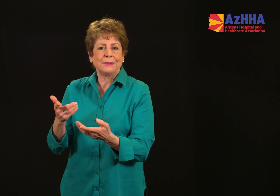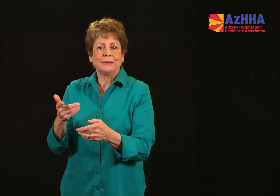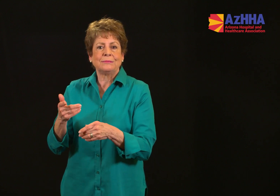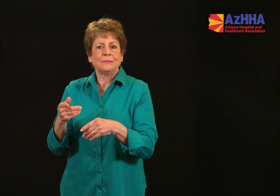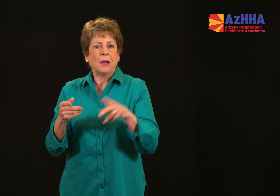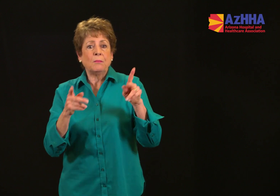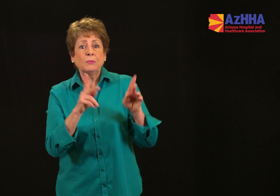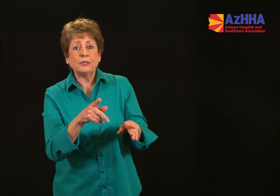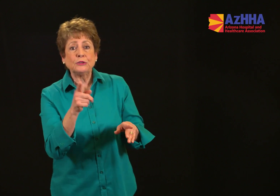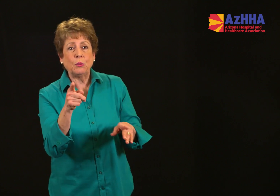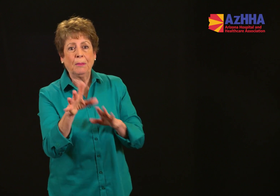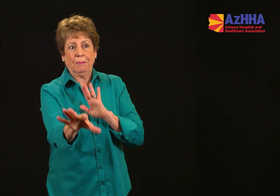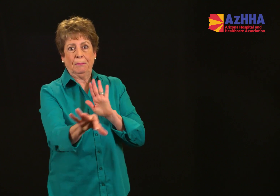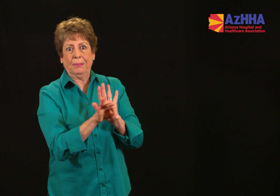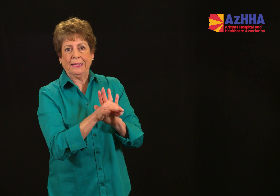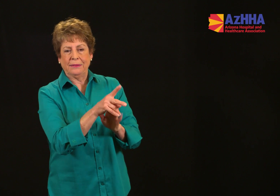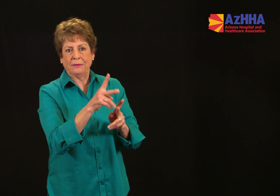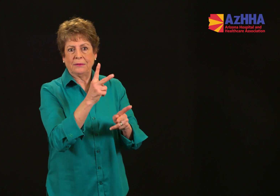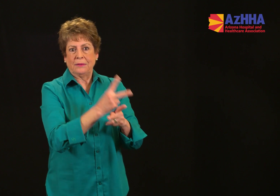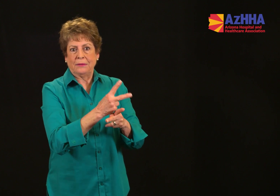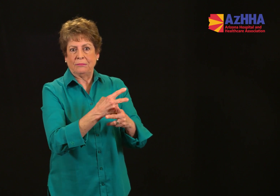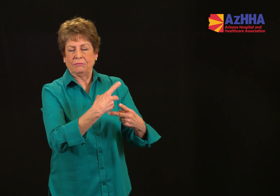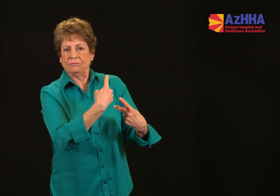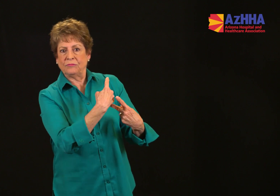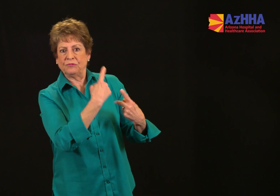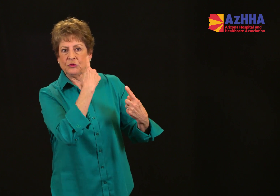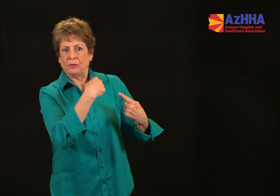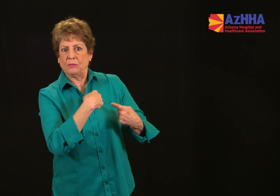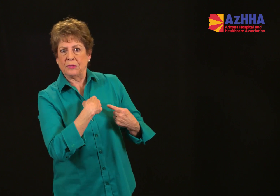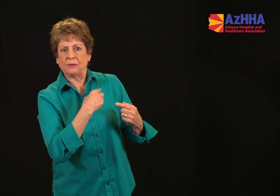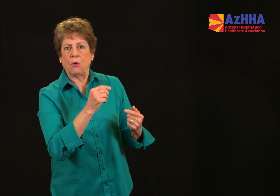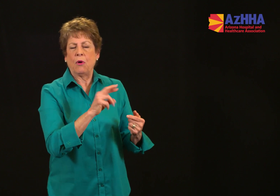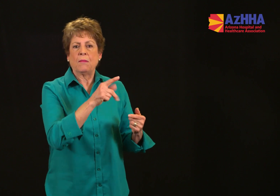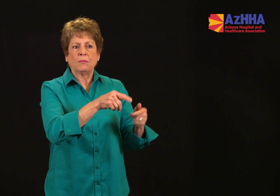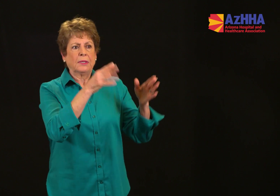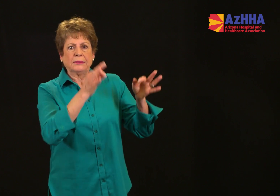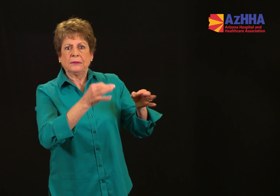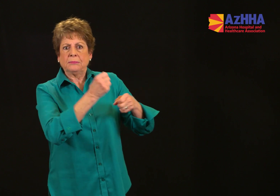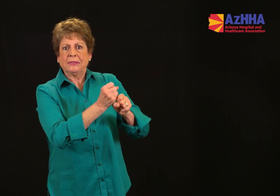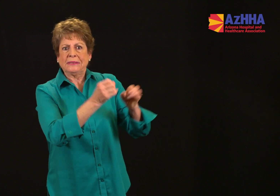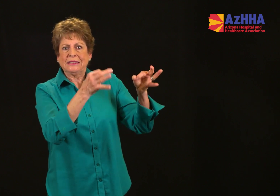agent or surrogate decision maker can complete the National POLST form